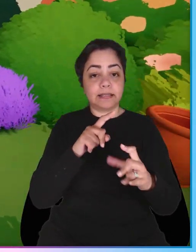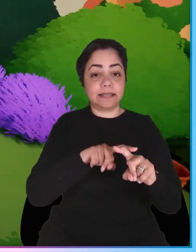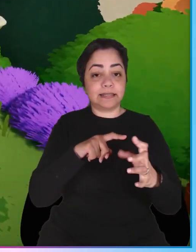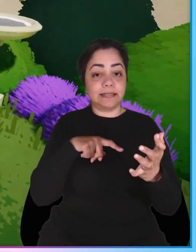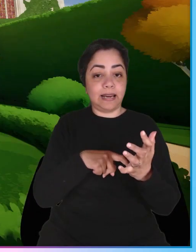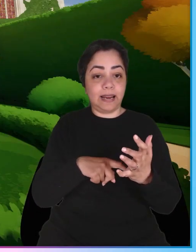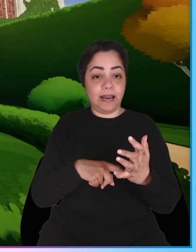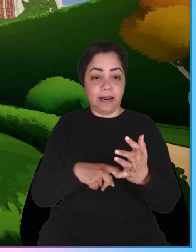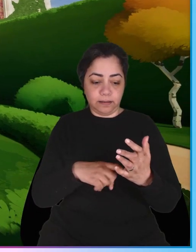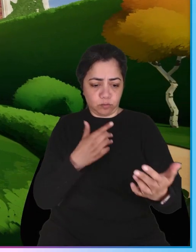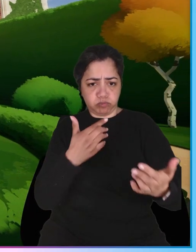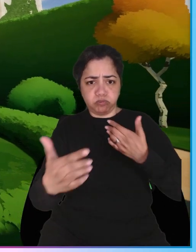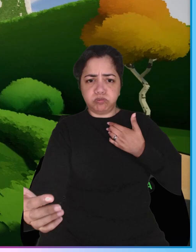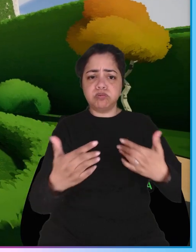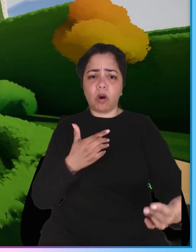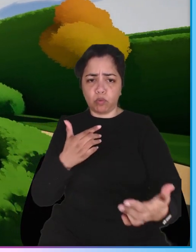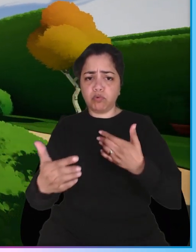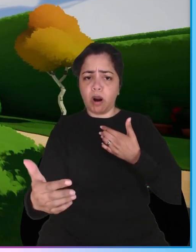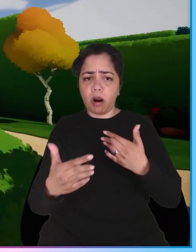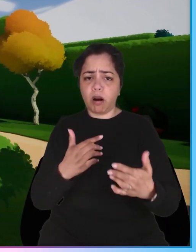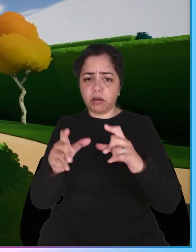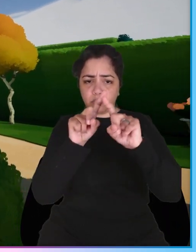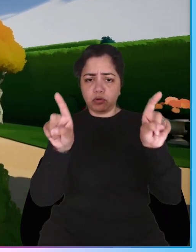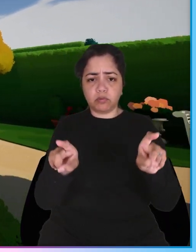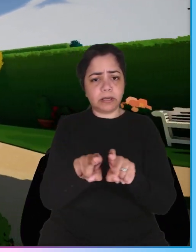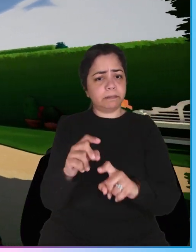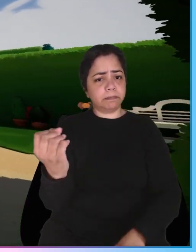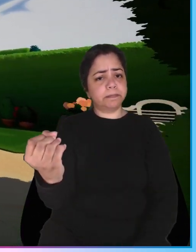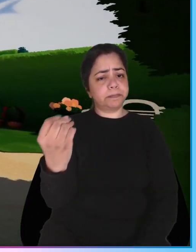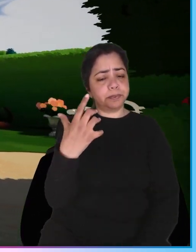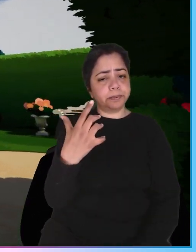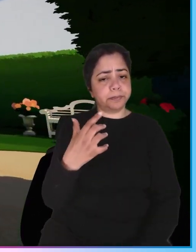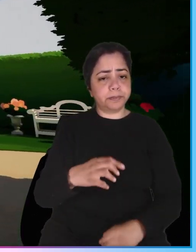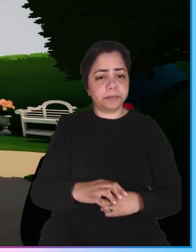still, while you use the analogue stick to observe your surroundings instead of move.